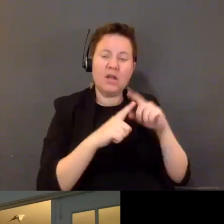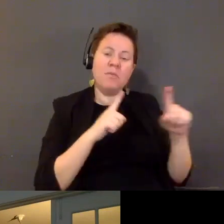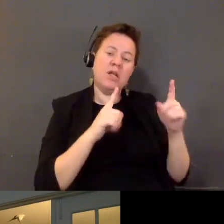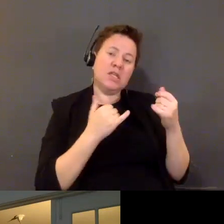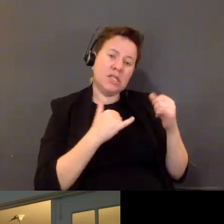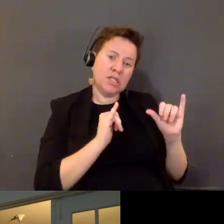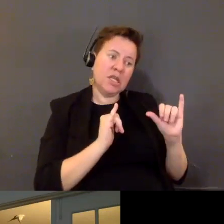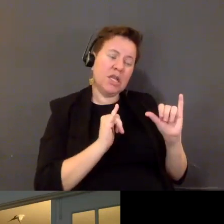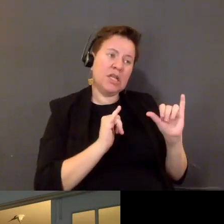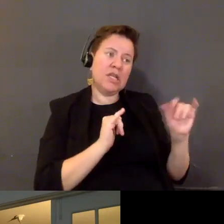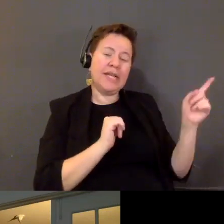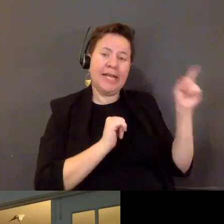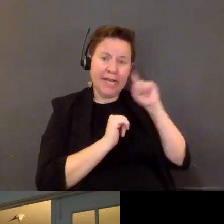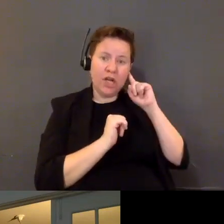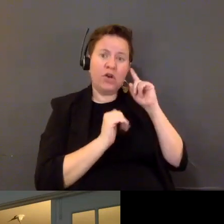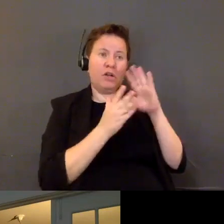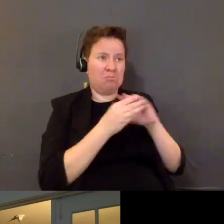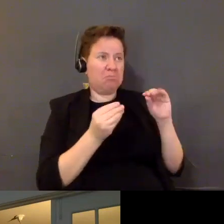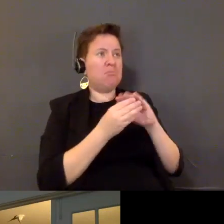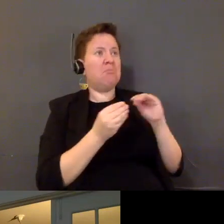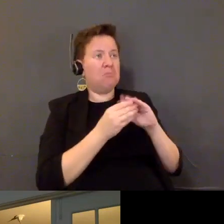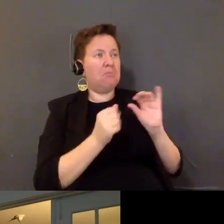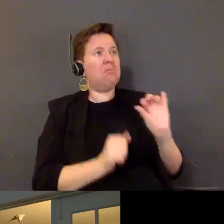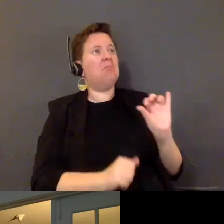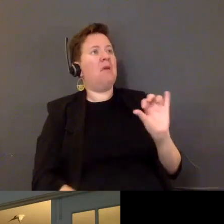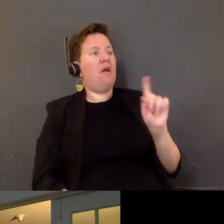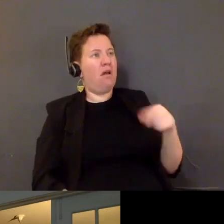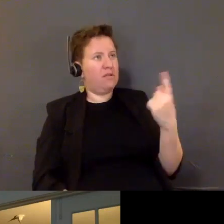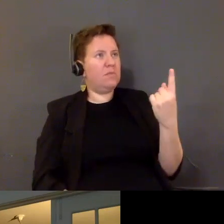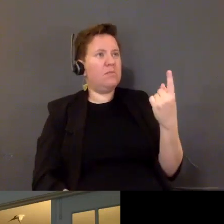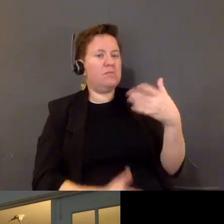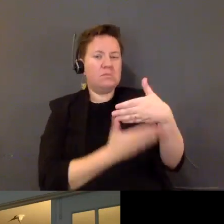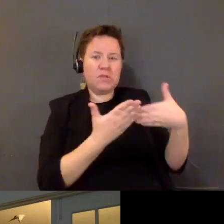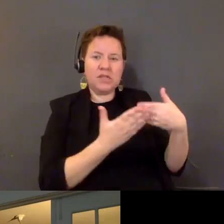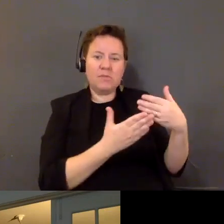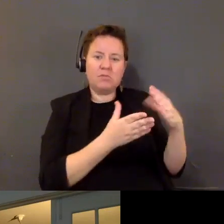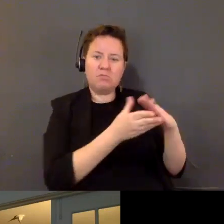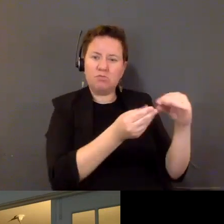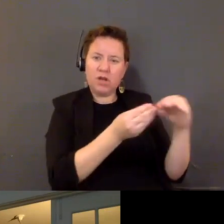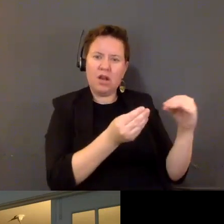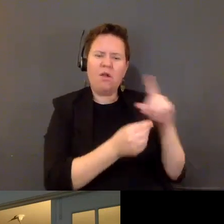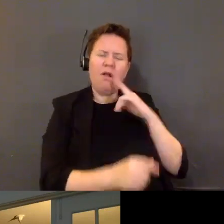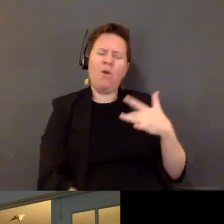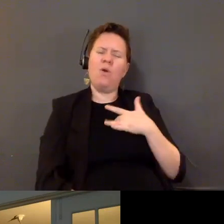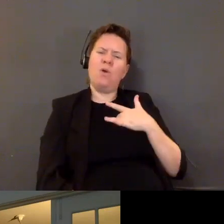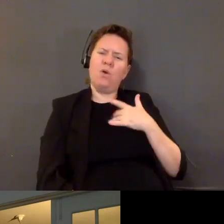hearing it as a standalone piece it really uh it really hit me you know the the kind of